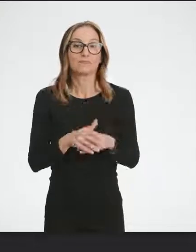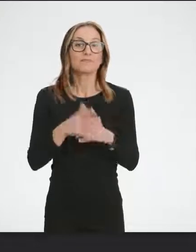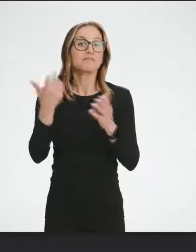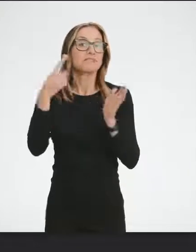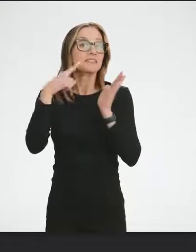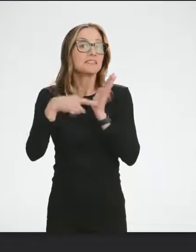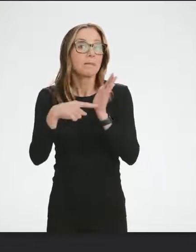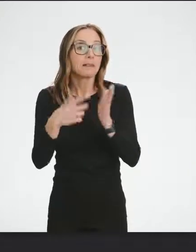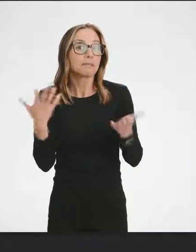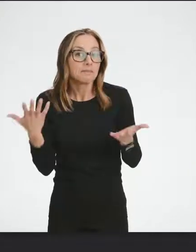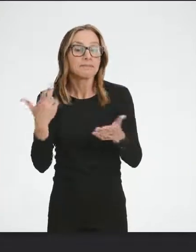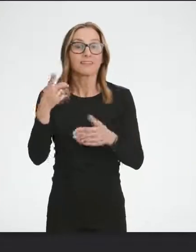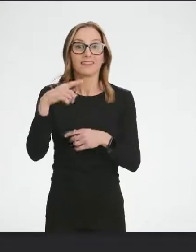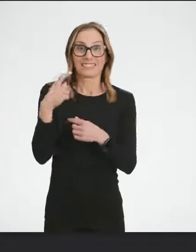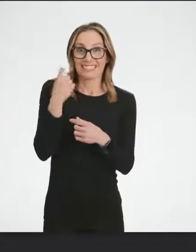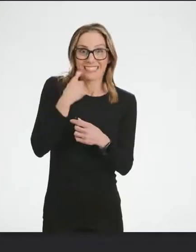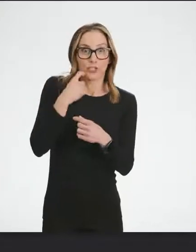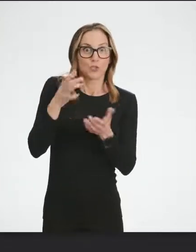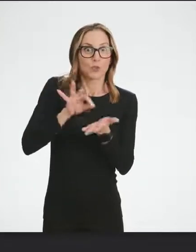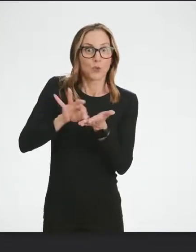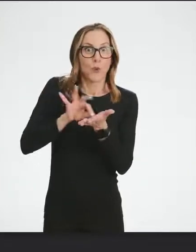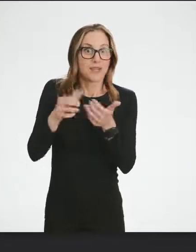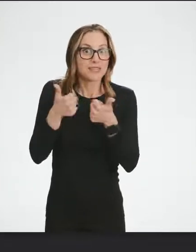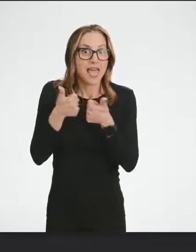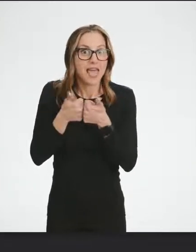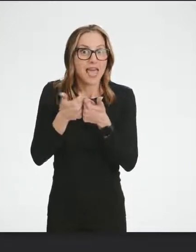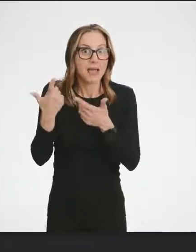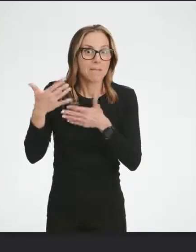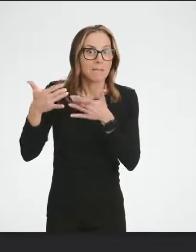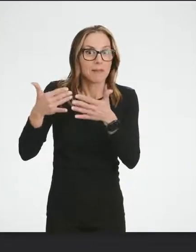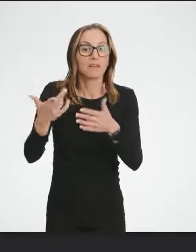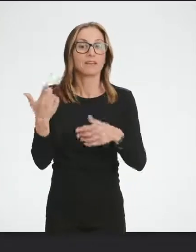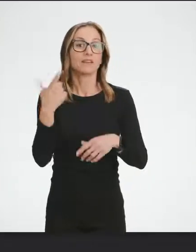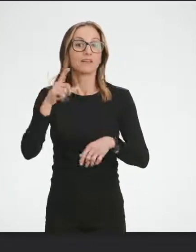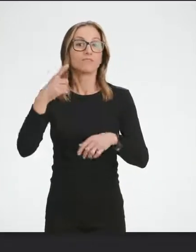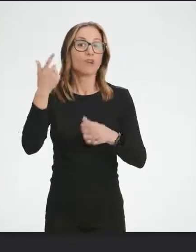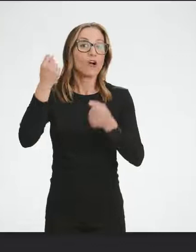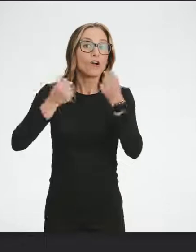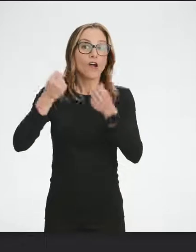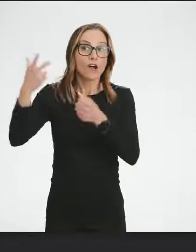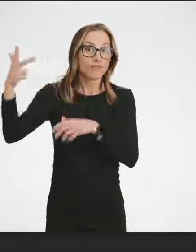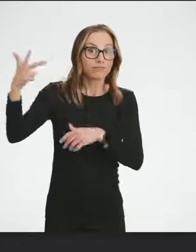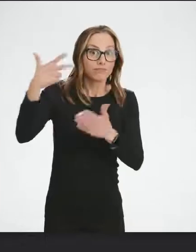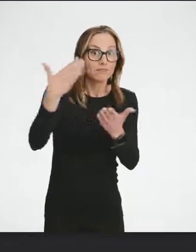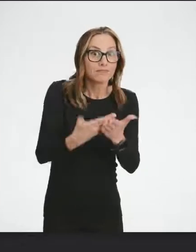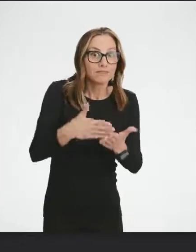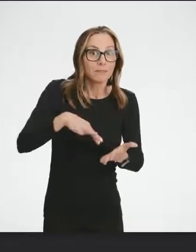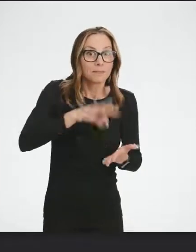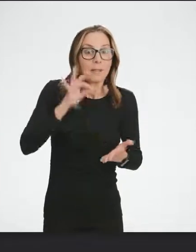Things like the latest score from a game, the progress of a ride share, or a workout,